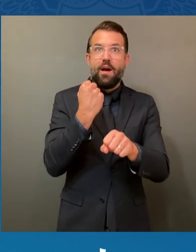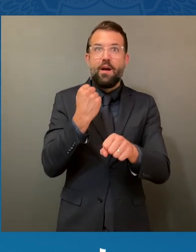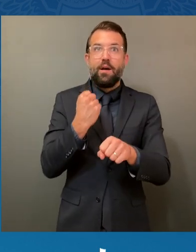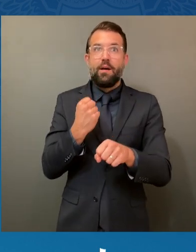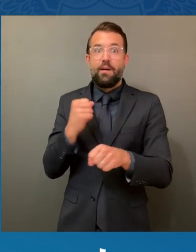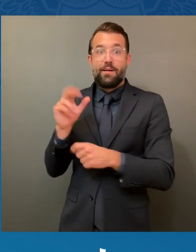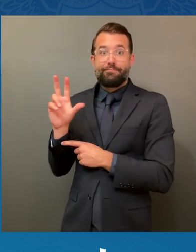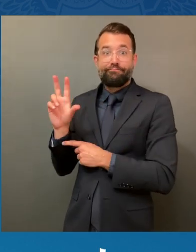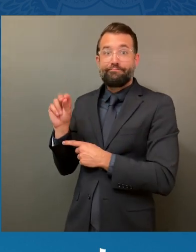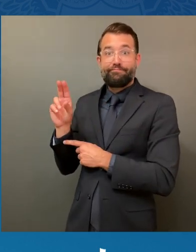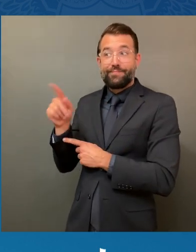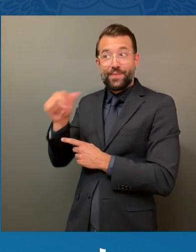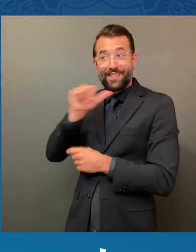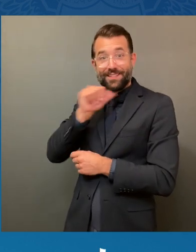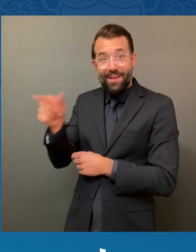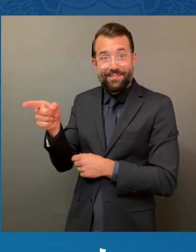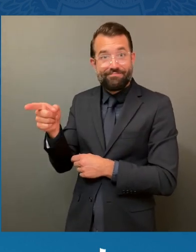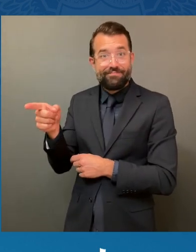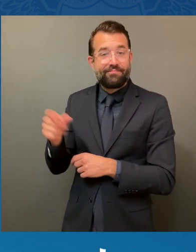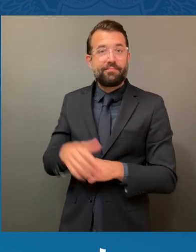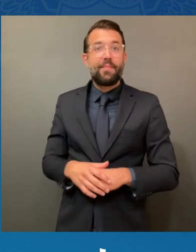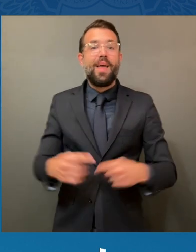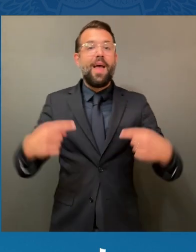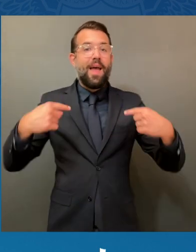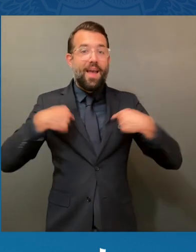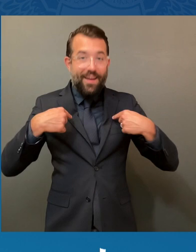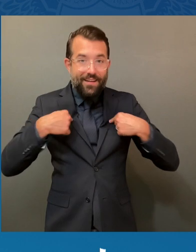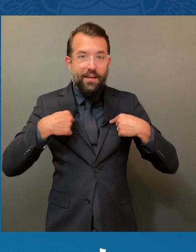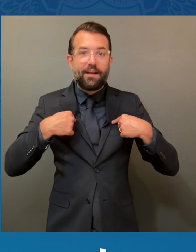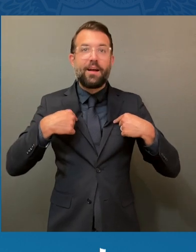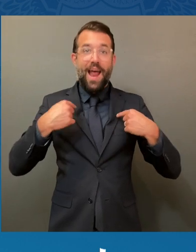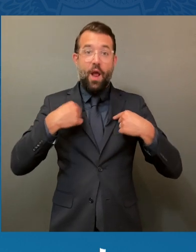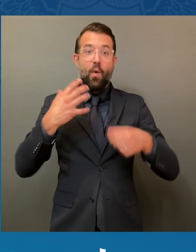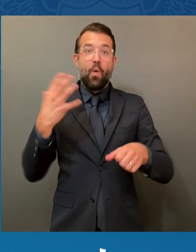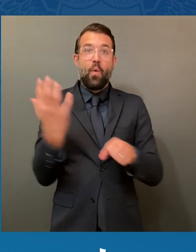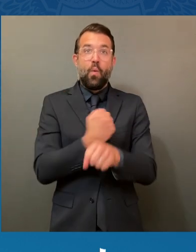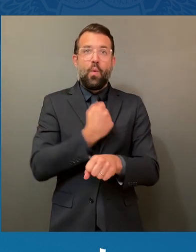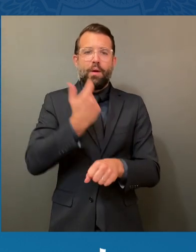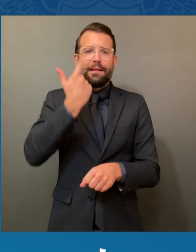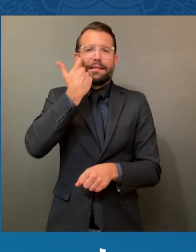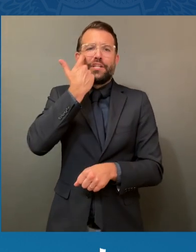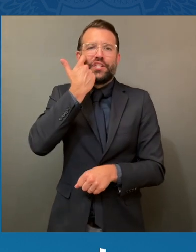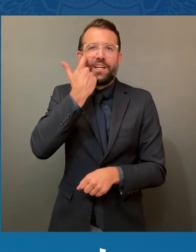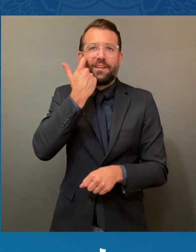Right? Just that recently we just fought for this. Attorneys General.